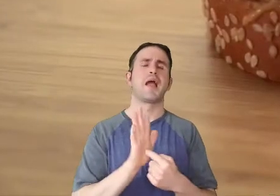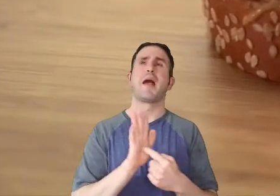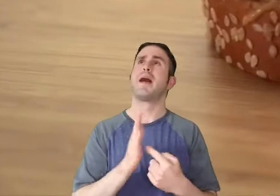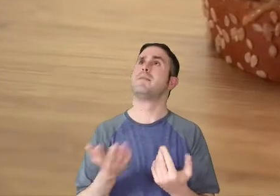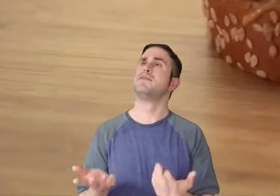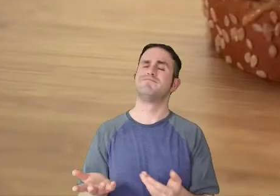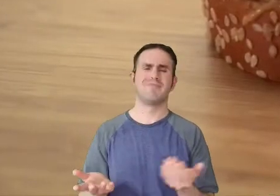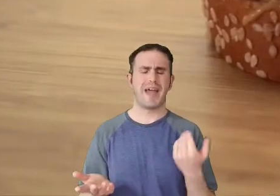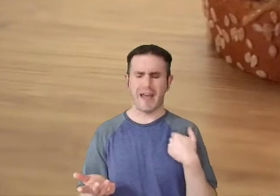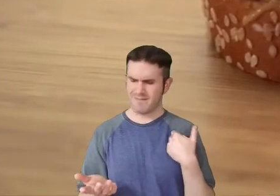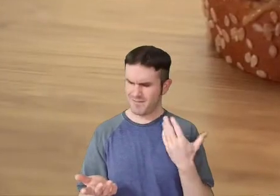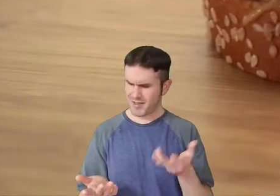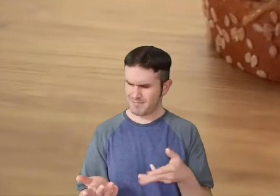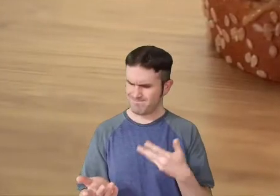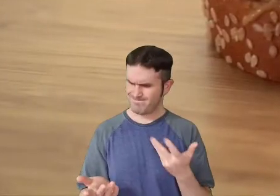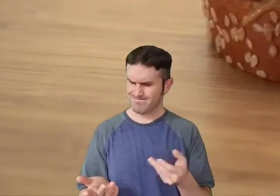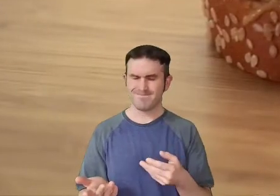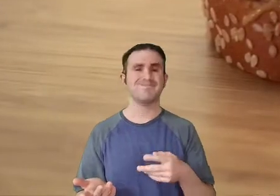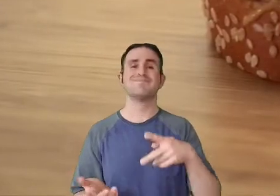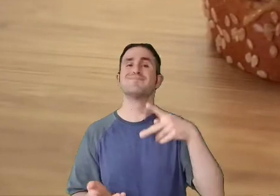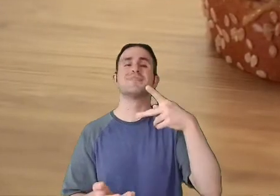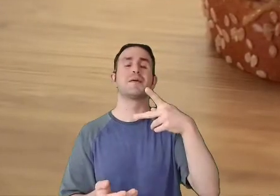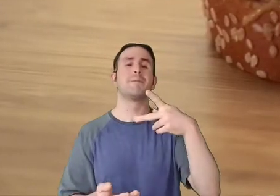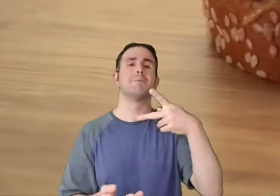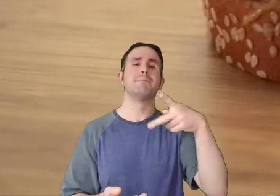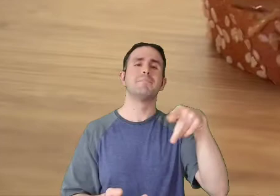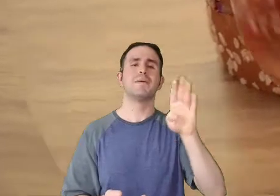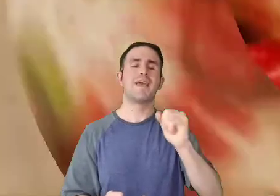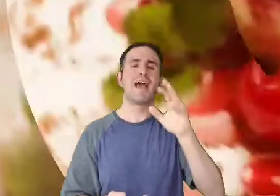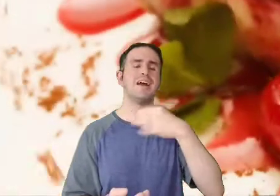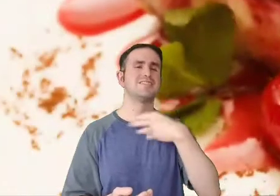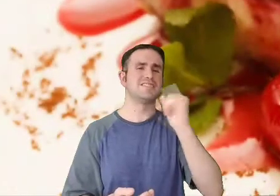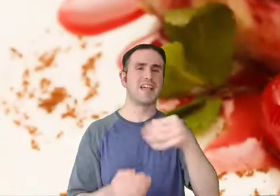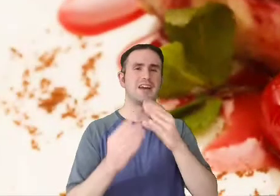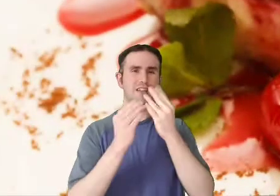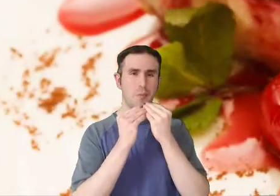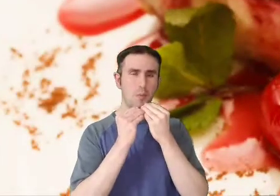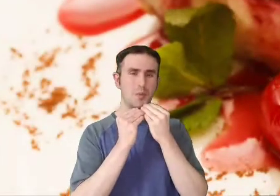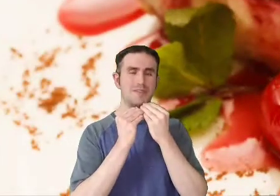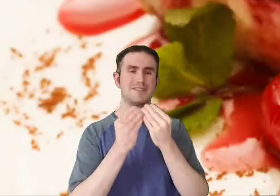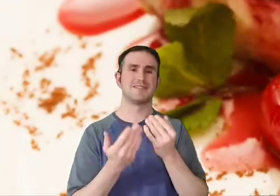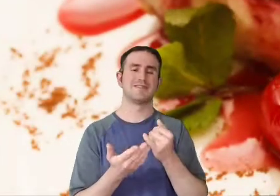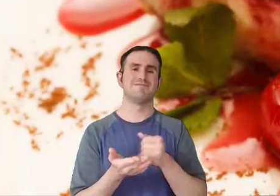if you think about how you have, um... peanut butter and jelly... or maybe you have, um...